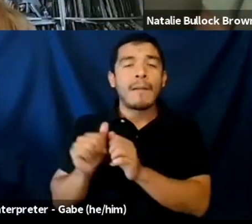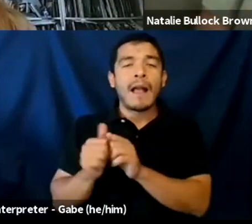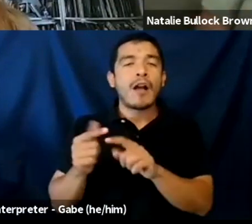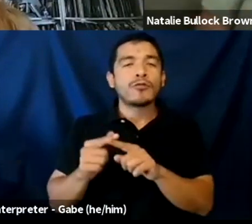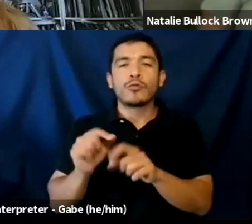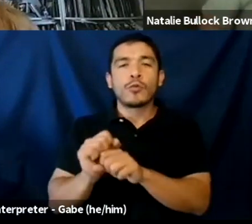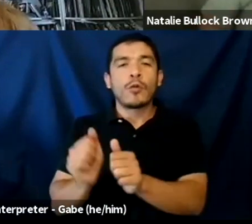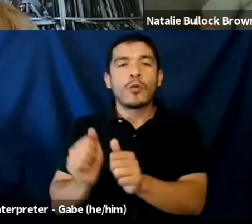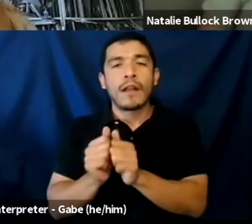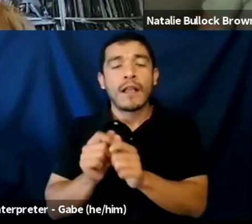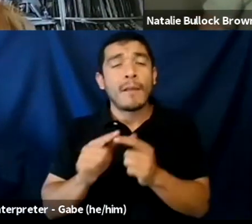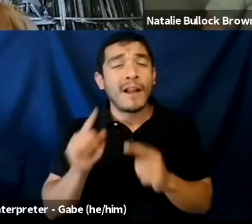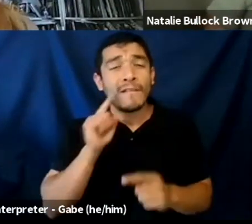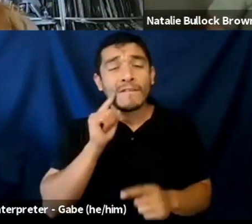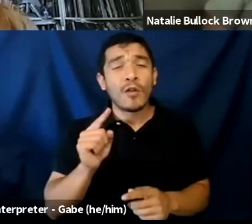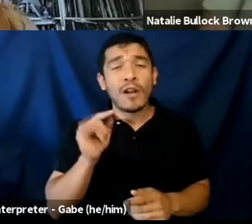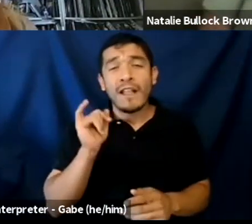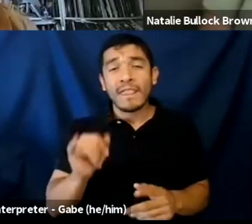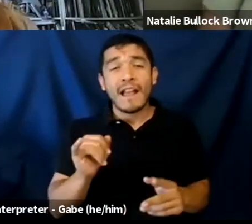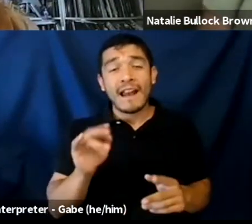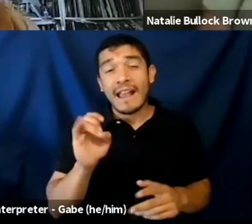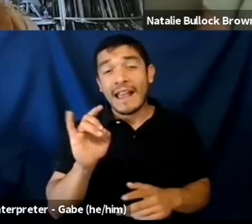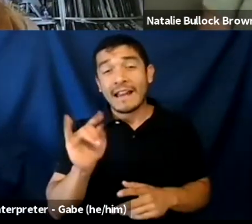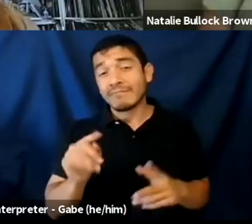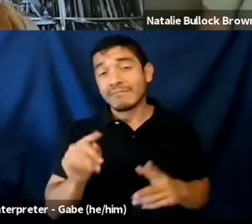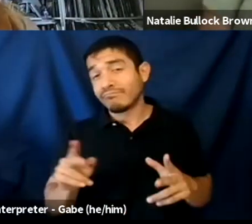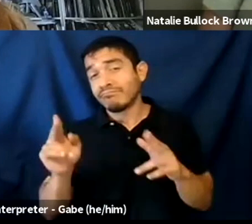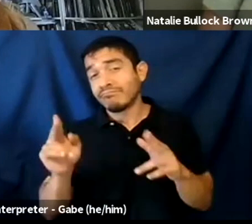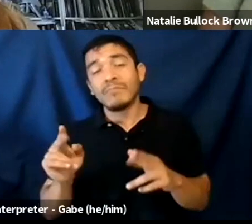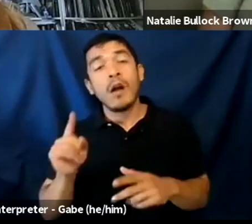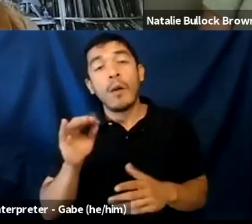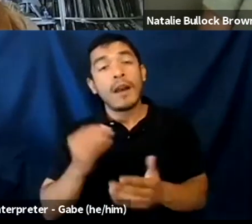But as far as the rough cut, one of the things that we,